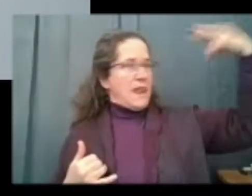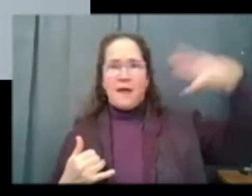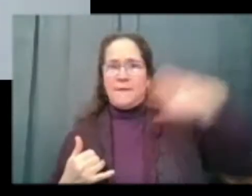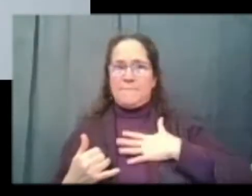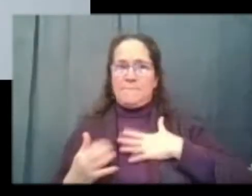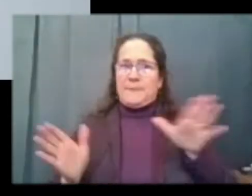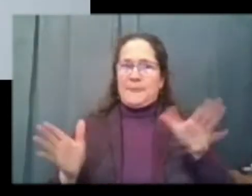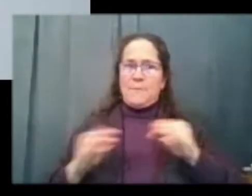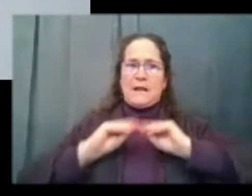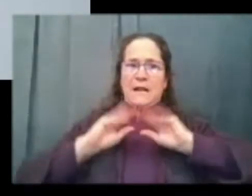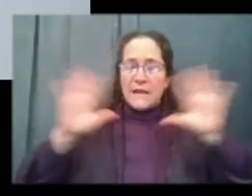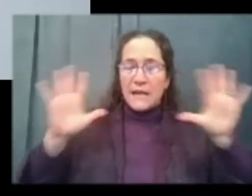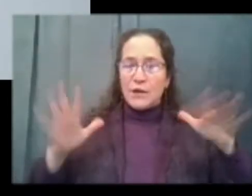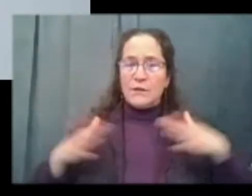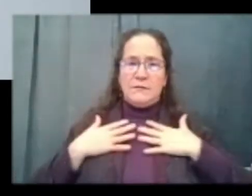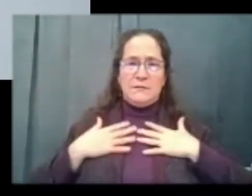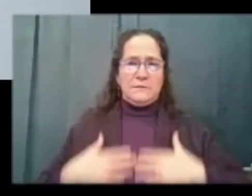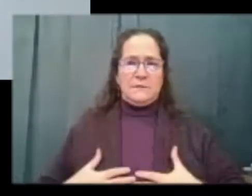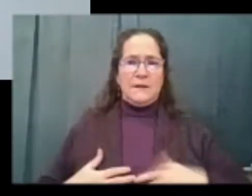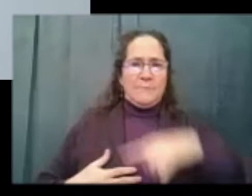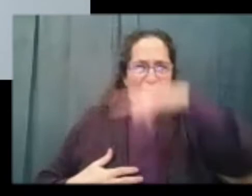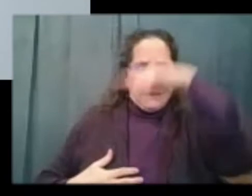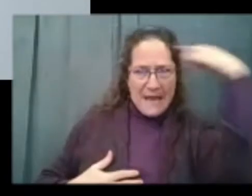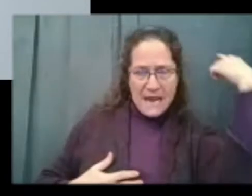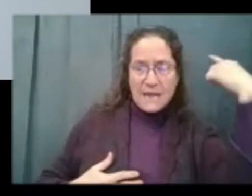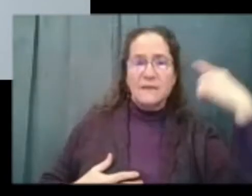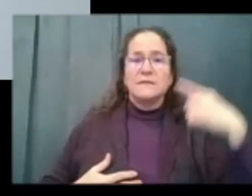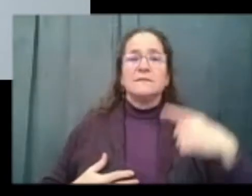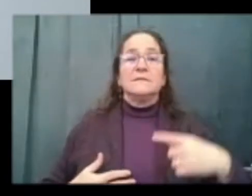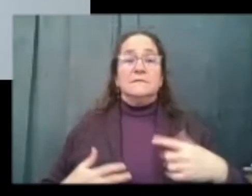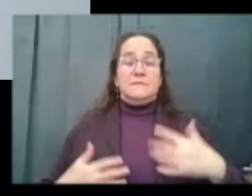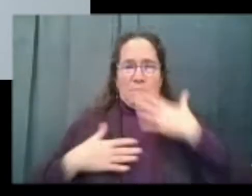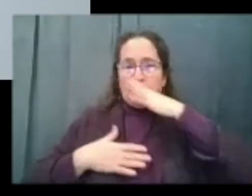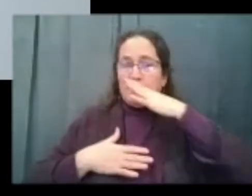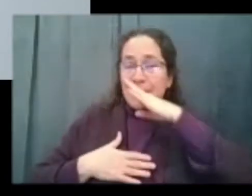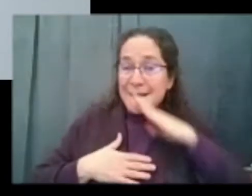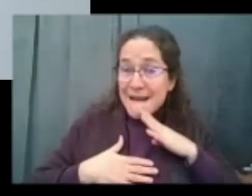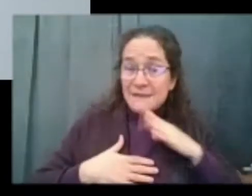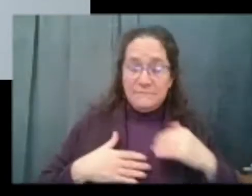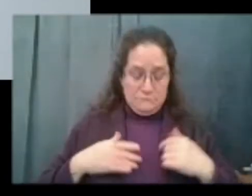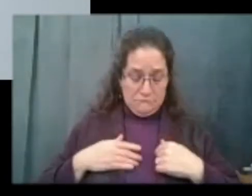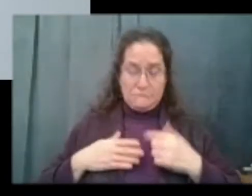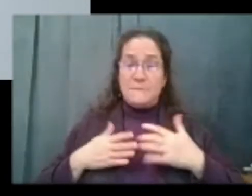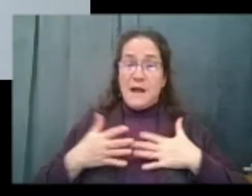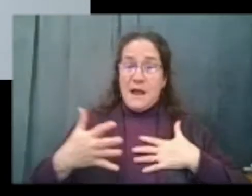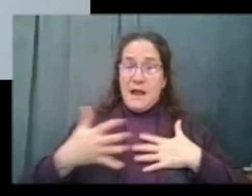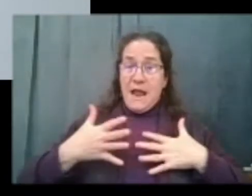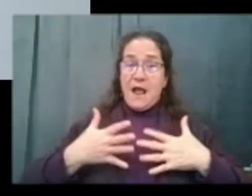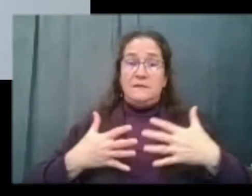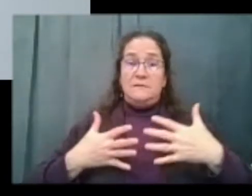got a high contrast between my hand and my shirt. So if I were interpreting or signing or working with the deaf or hard of hearing student,